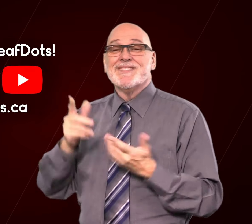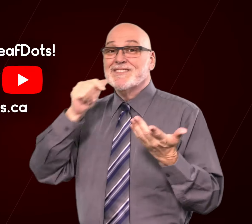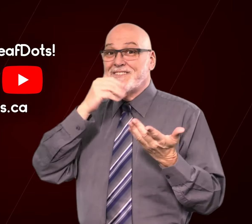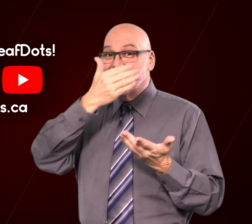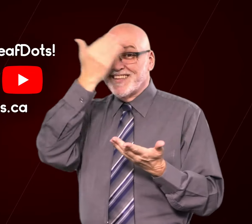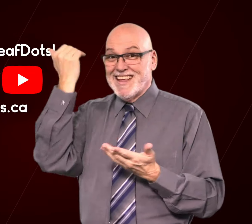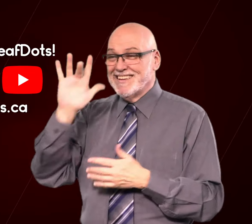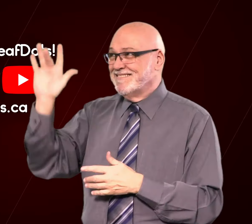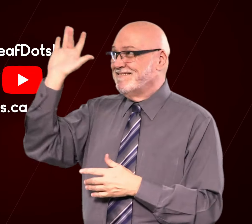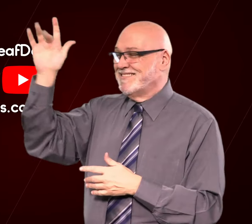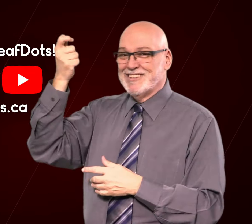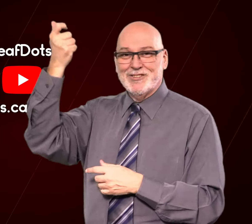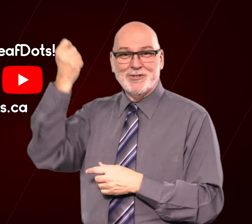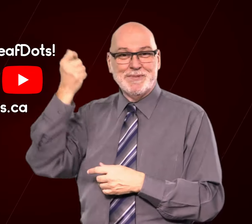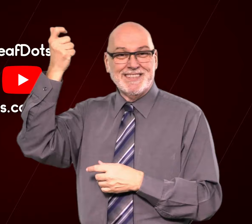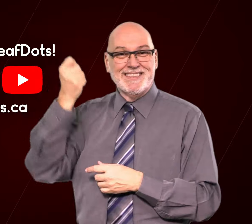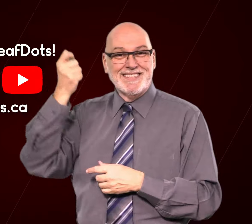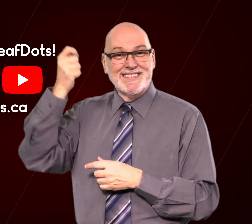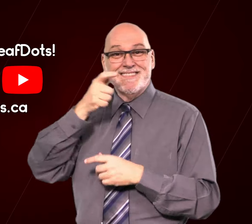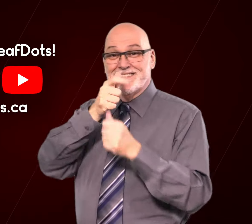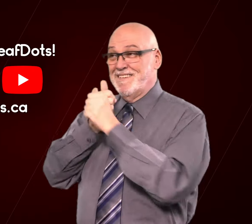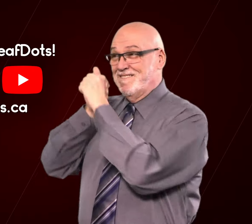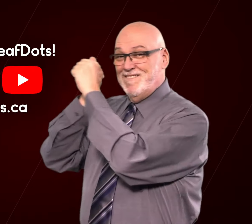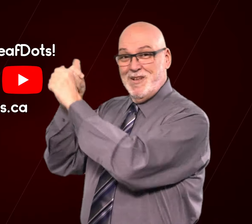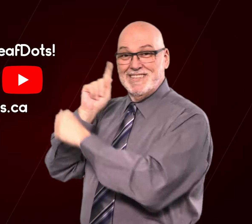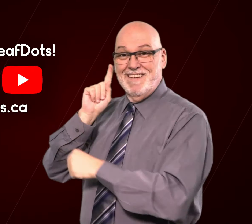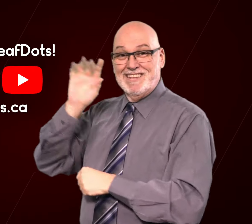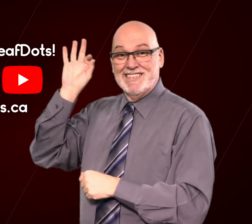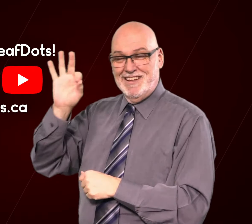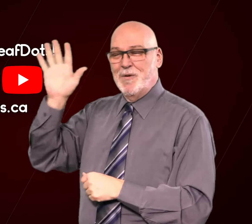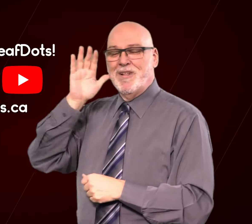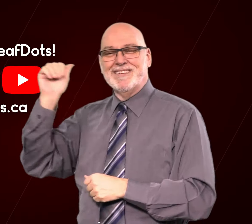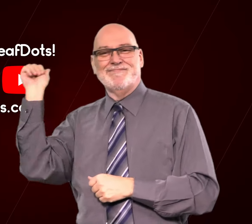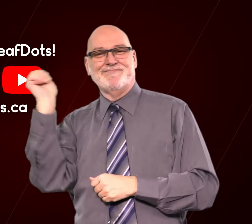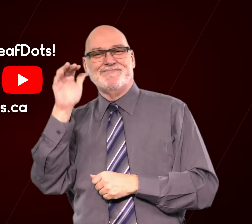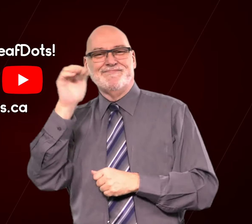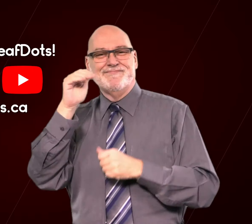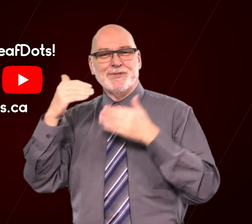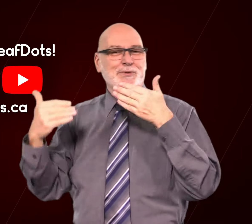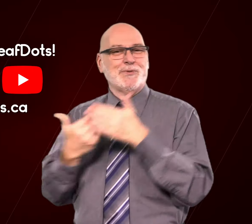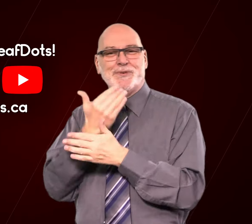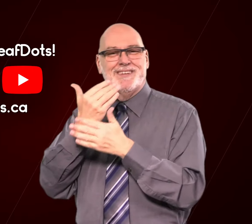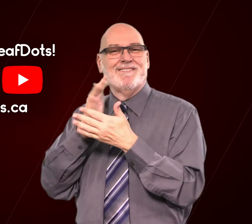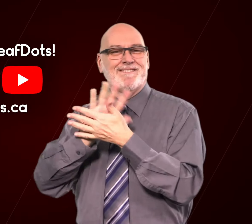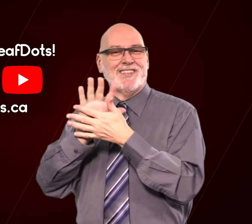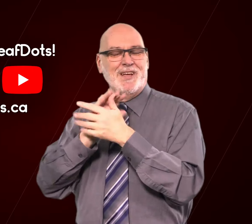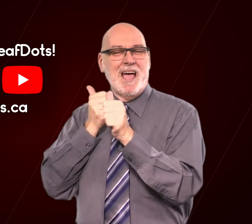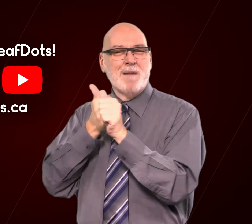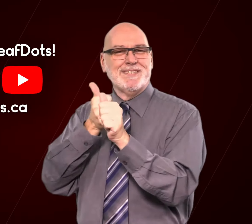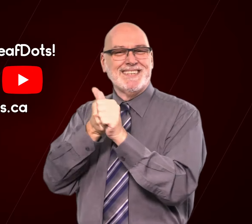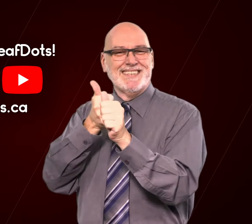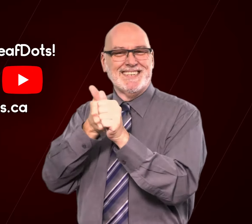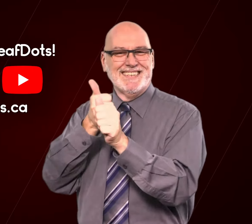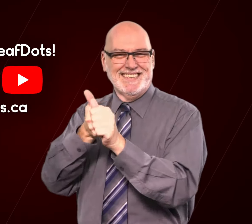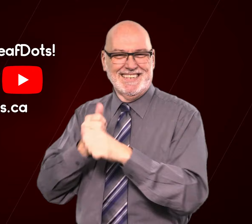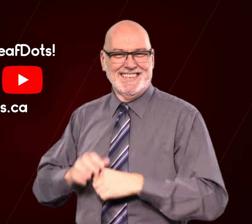Don’t forget to subscribe, like, and follow DeafDots to get new video updates!